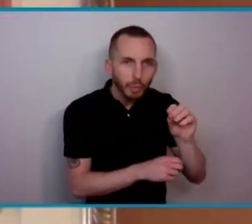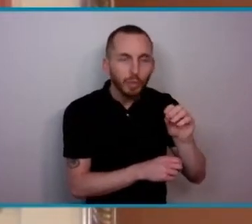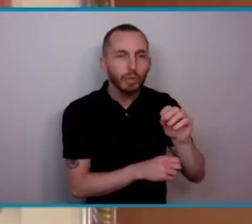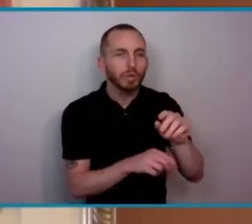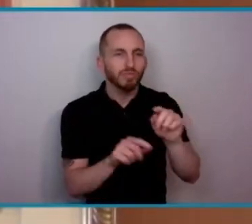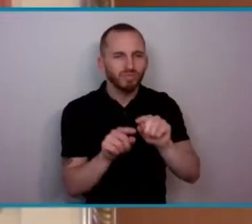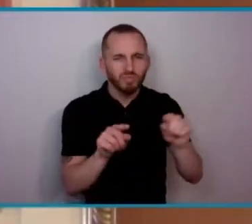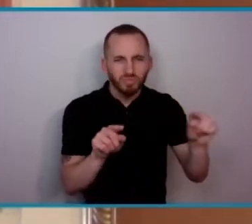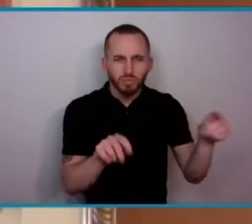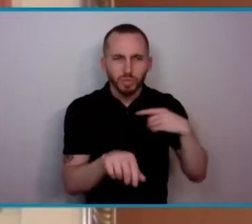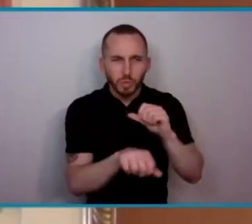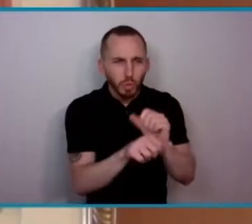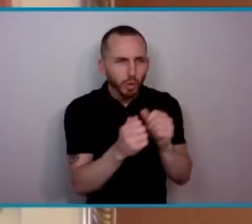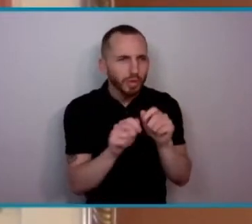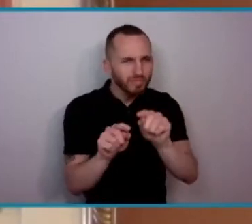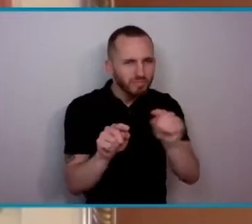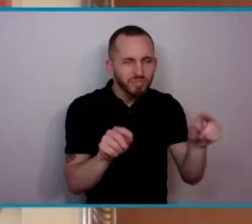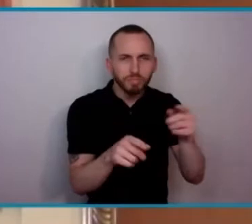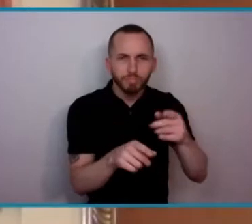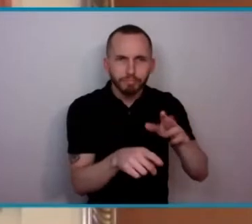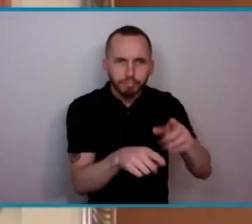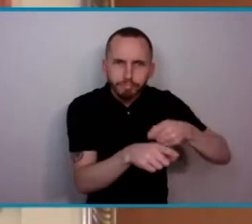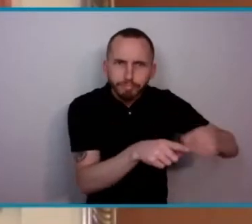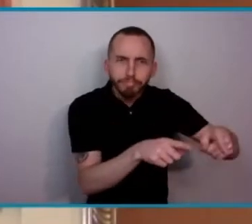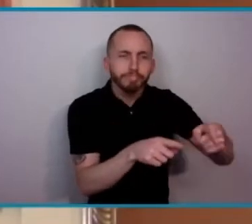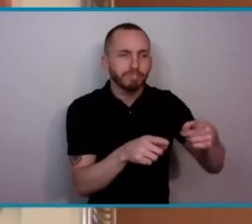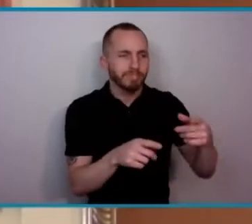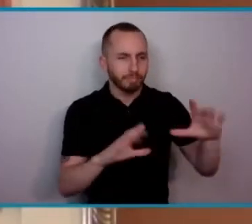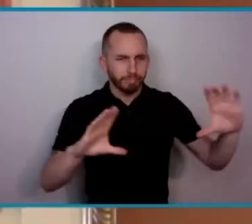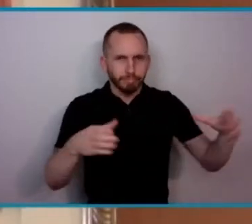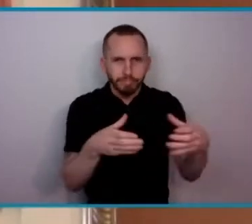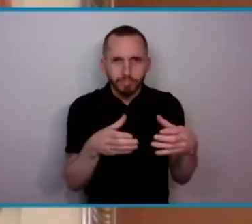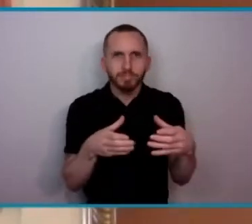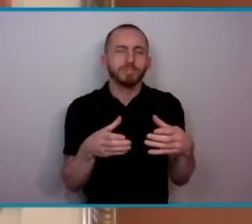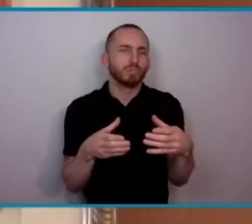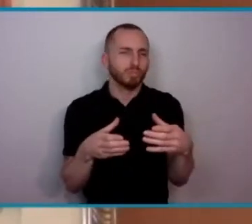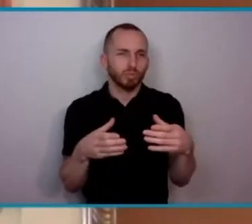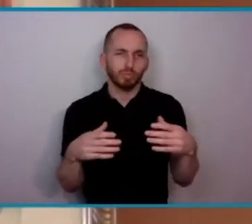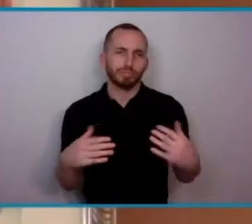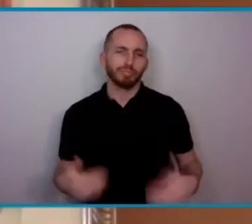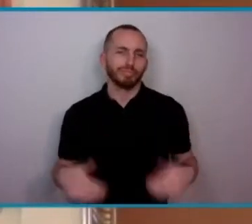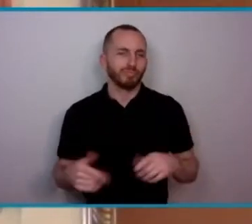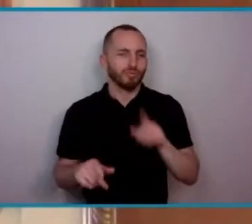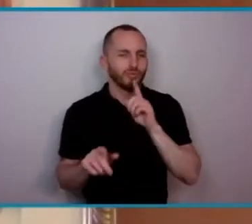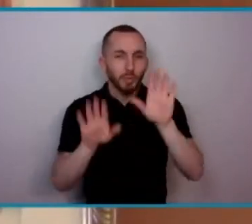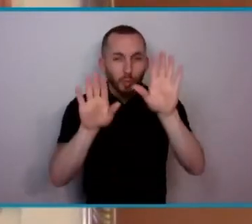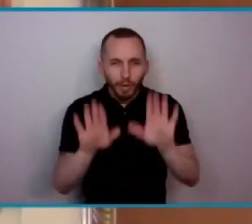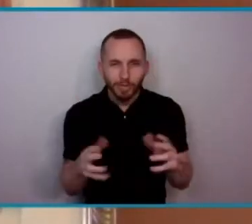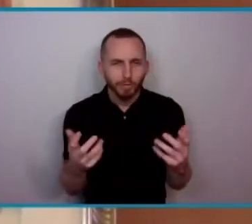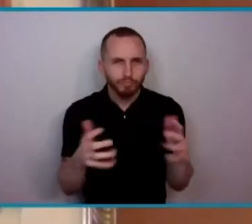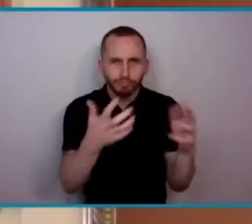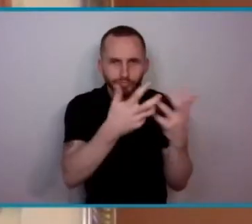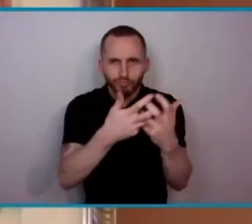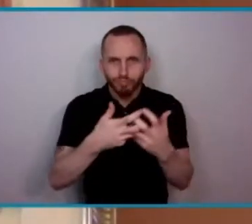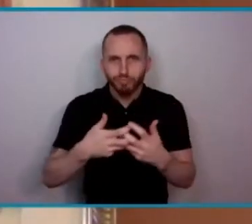the group, along with my group, it just made for a wonderful fit in our work.